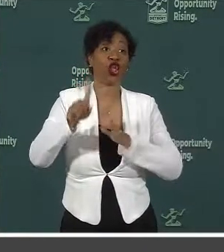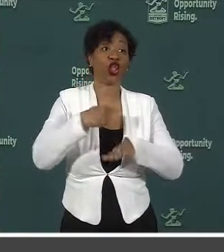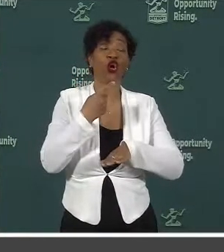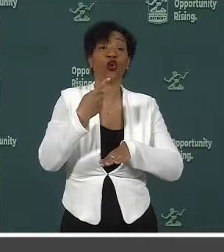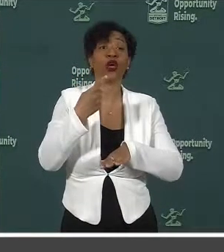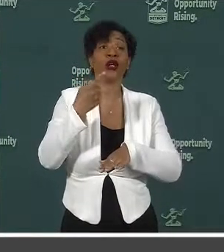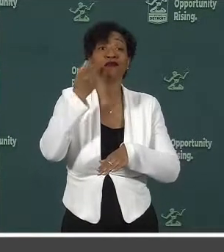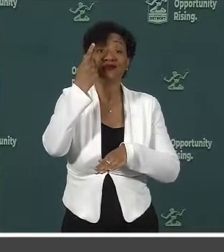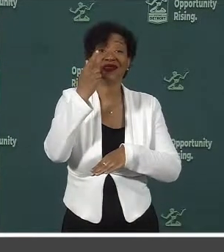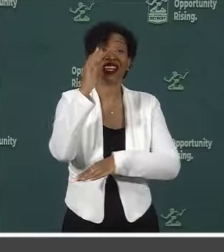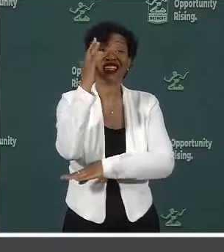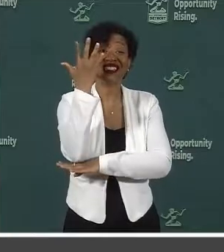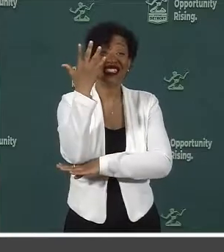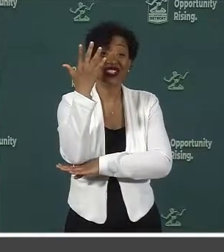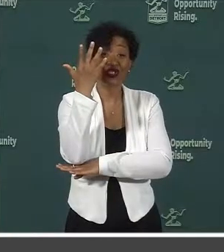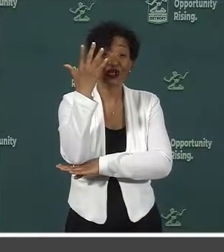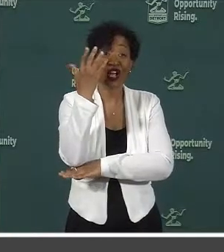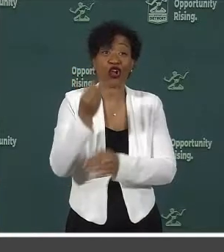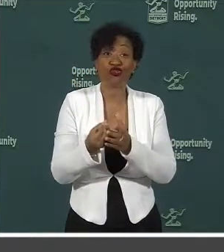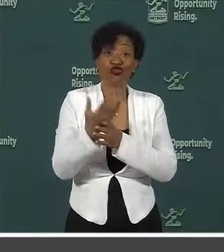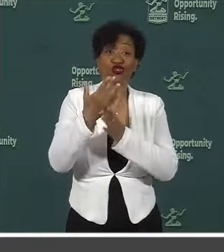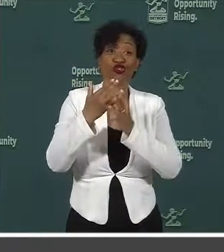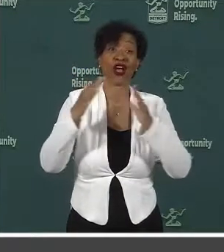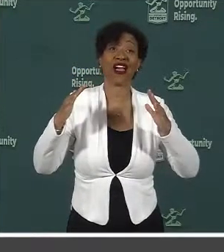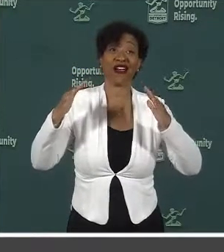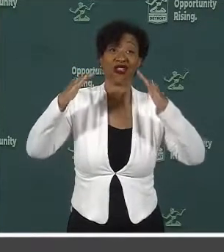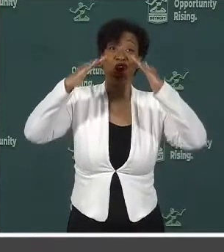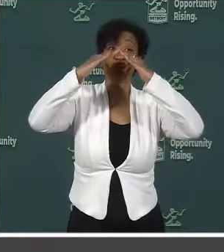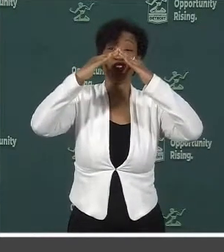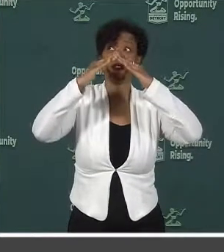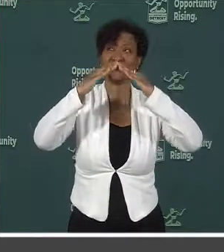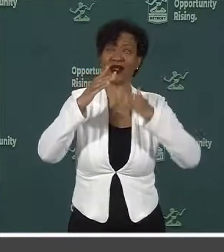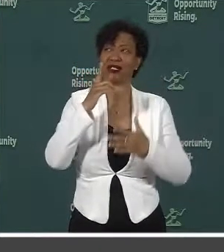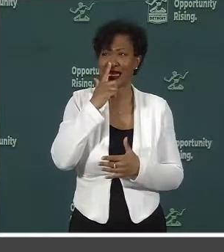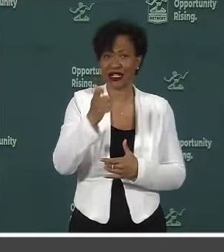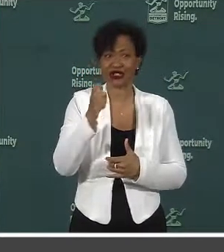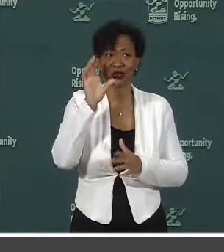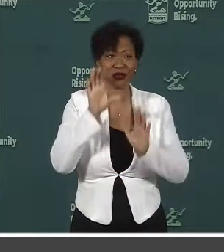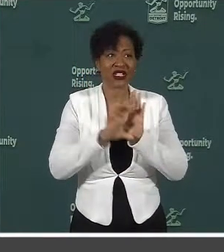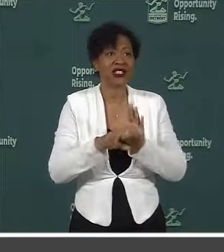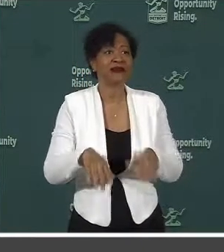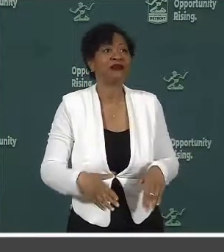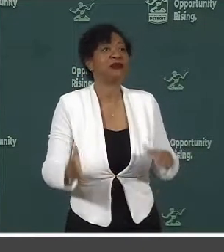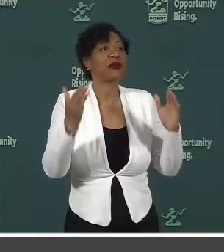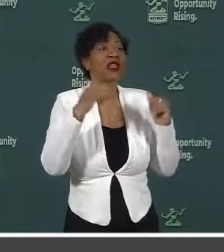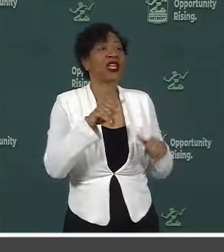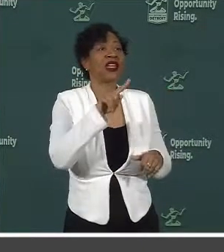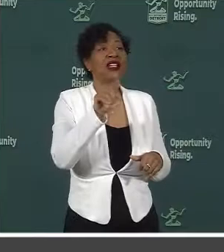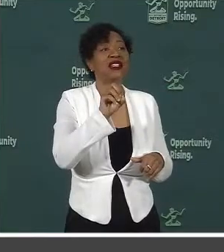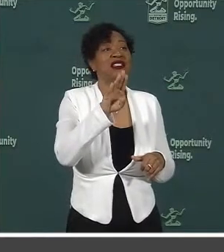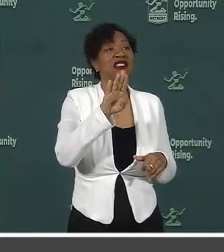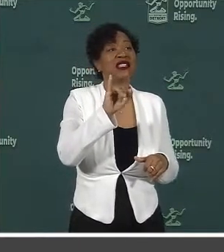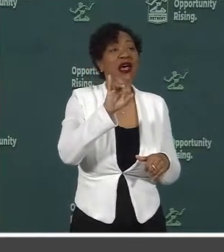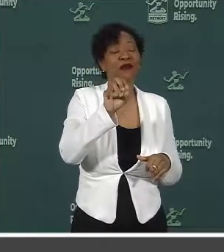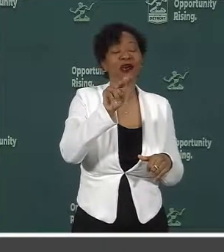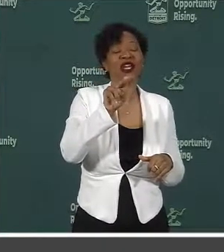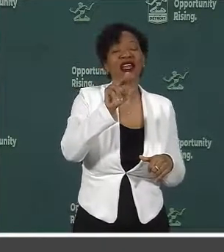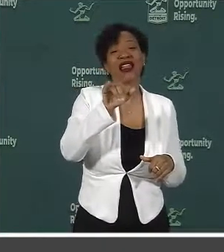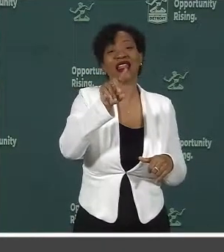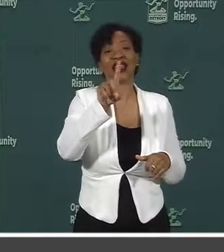ROOF WHICH MADE INTERESTING PICTURES THE ZOMBIELAND BUILDINGS DREW A NATIONAL FOLLOWING THE UNITED ARTISTS